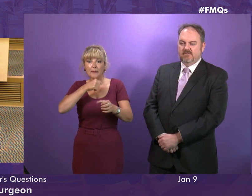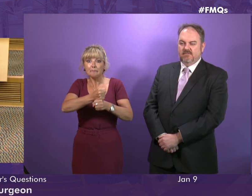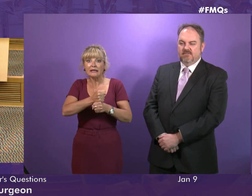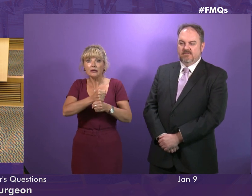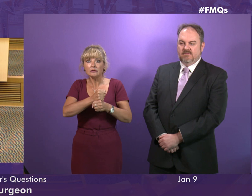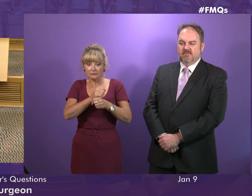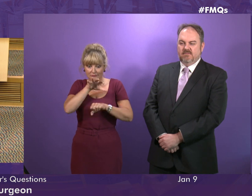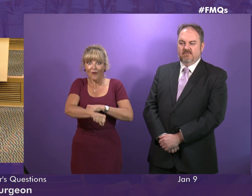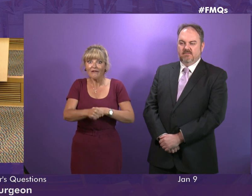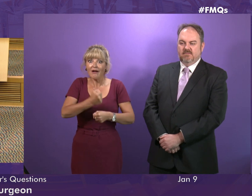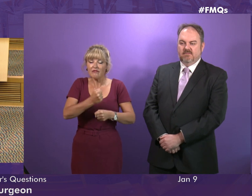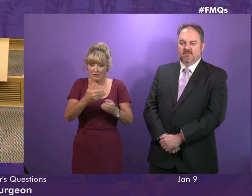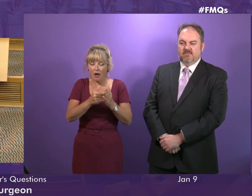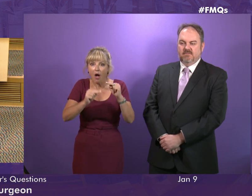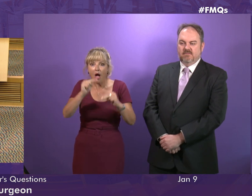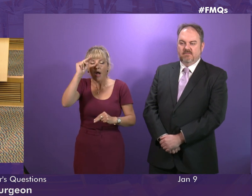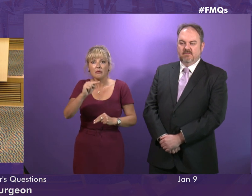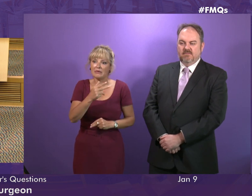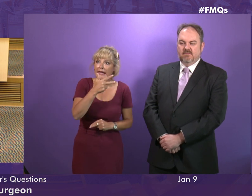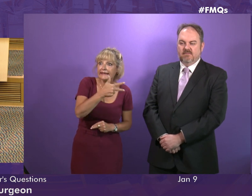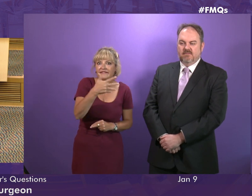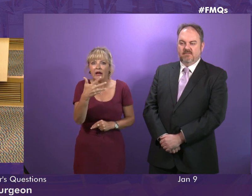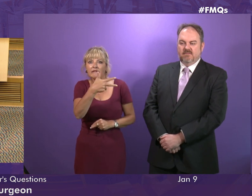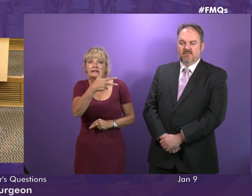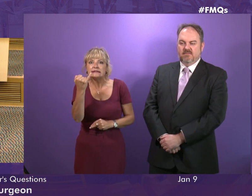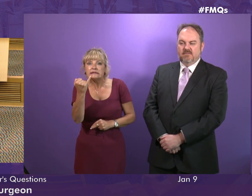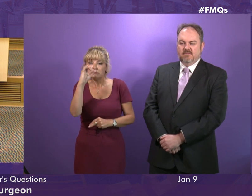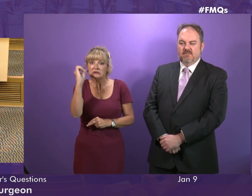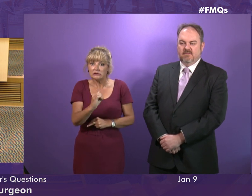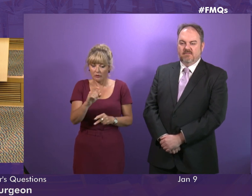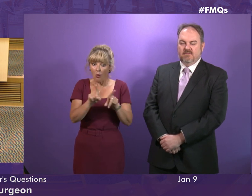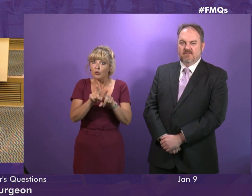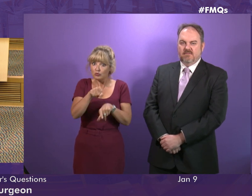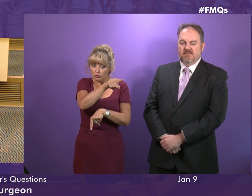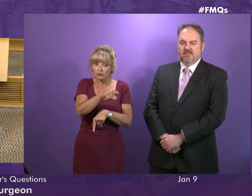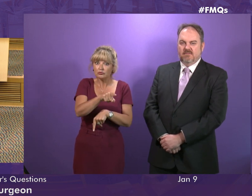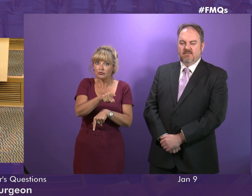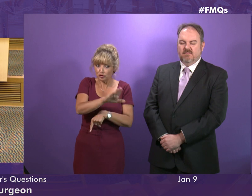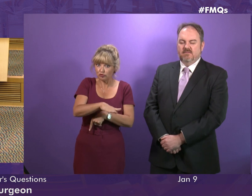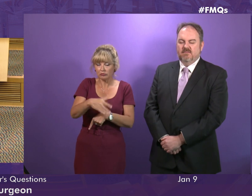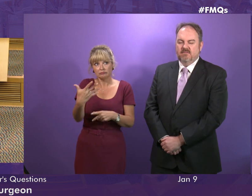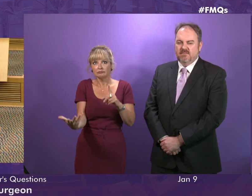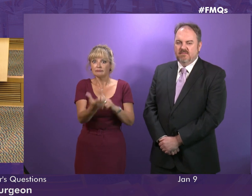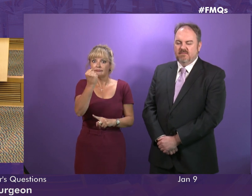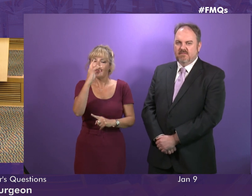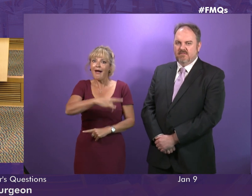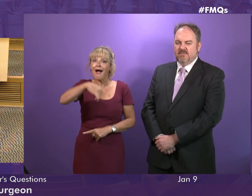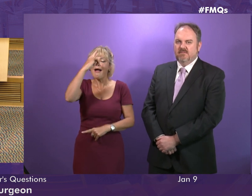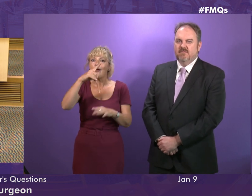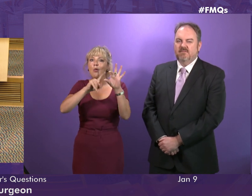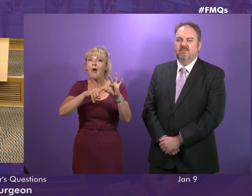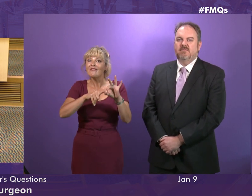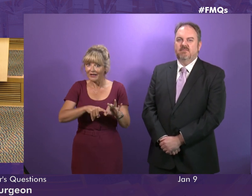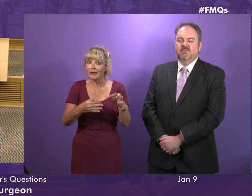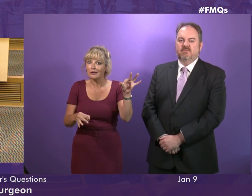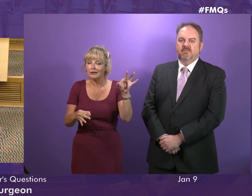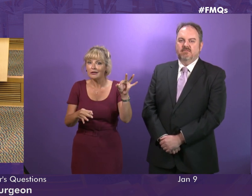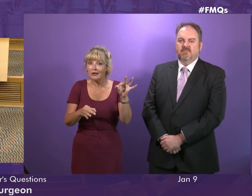the number who are getting a higher qualification has increased from less than half to almost